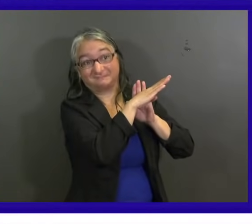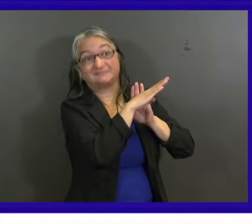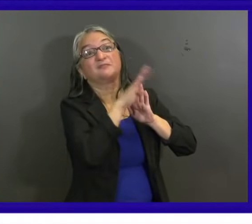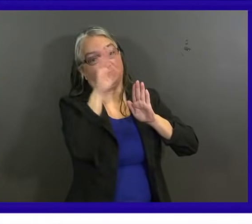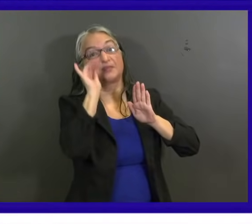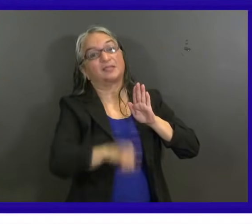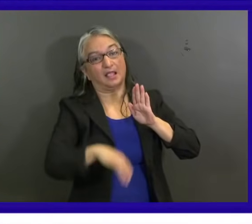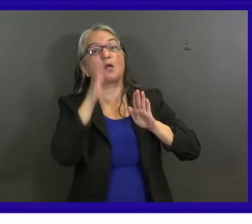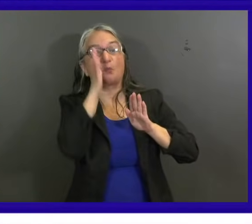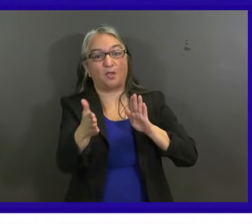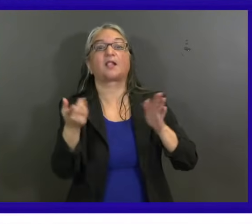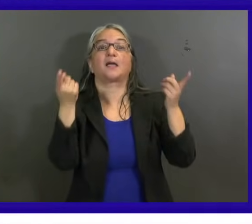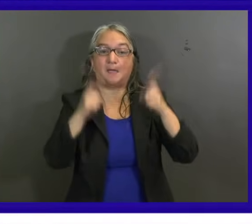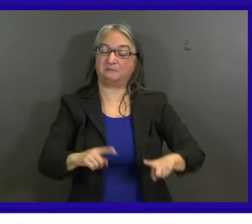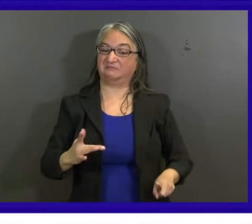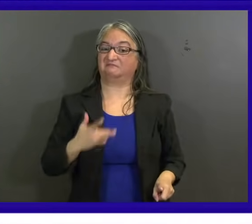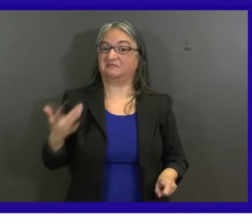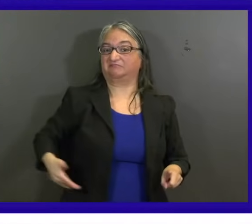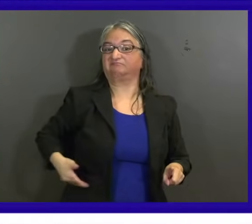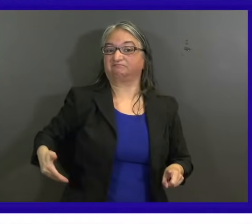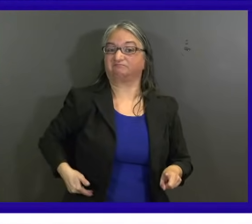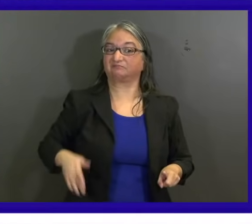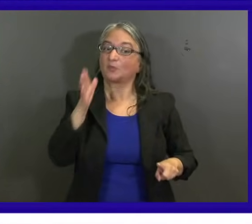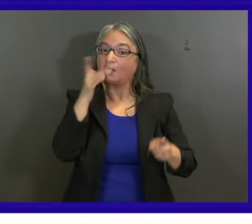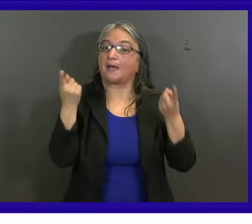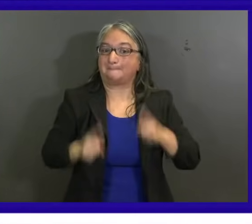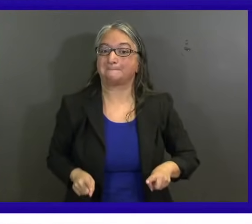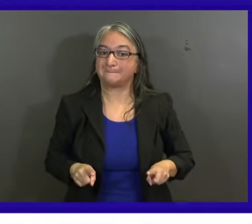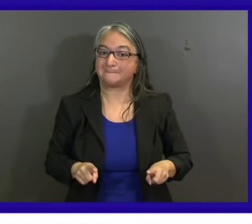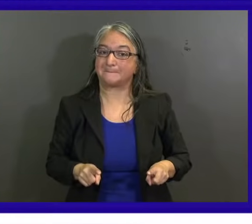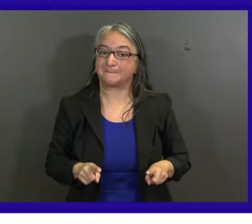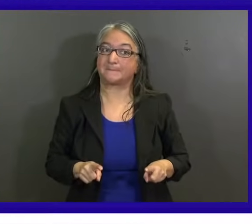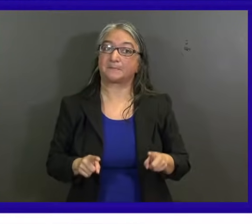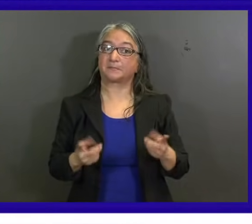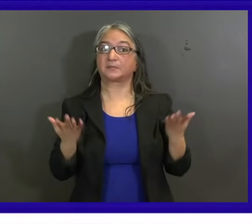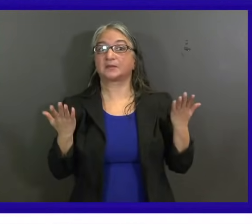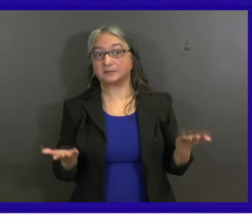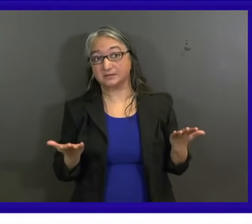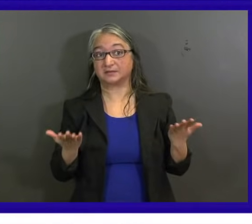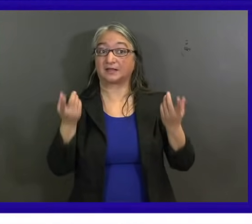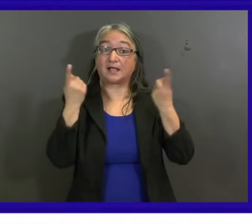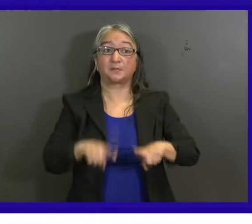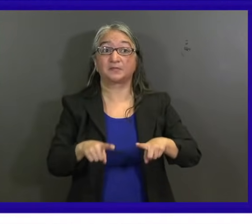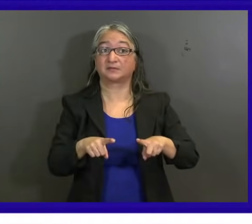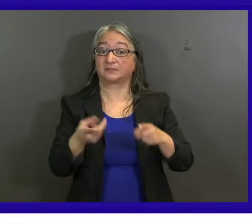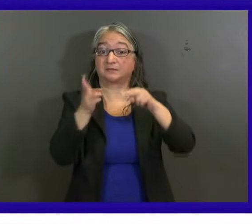and like we know in the past this is going to result in increased hospitalizations and icu